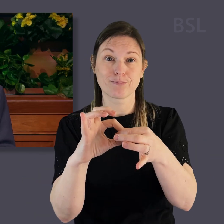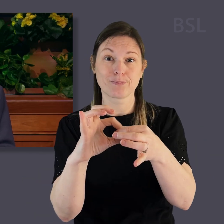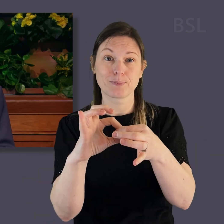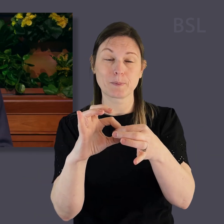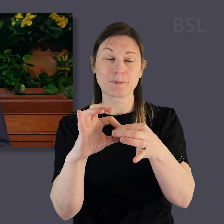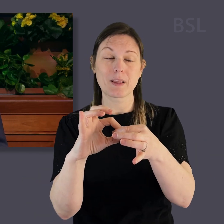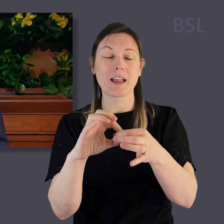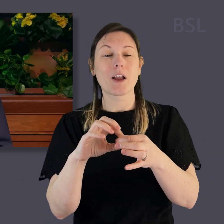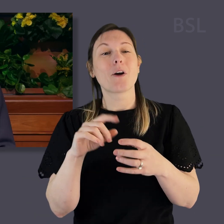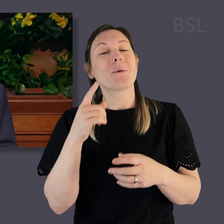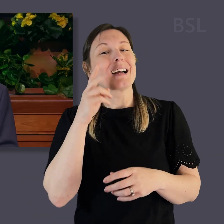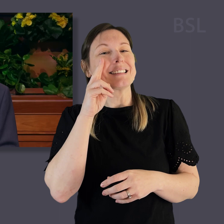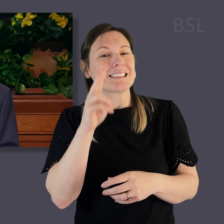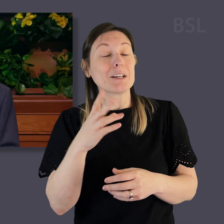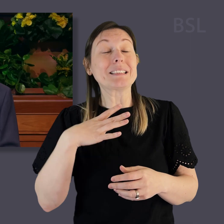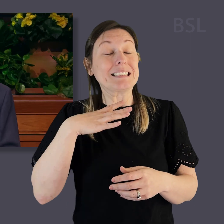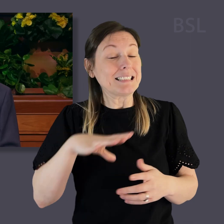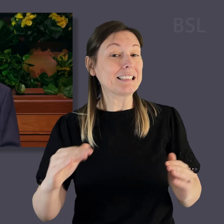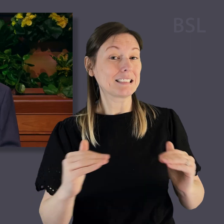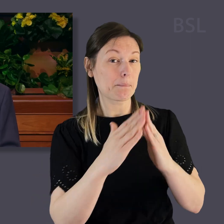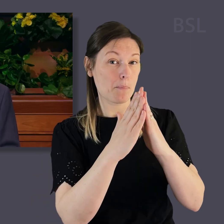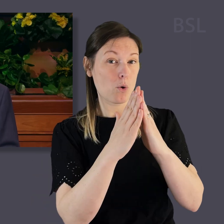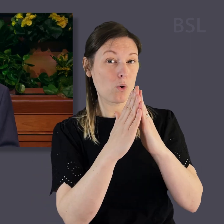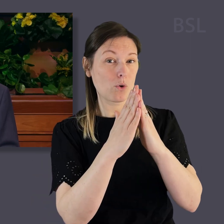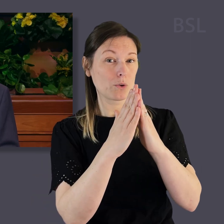As we can see, the need for temples and the work that is done